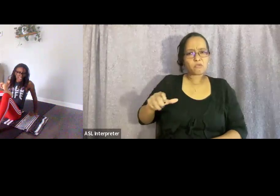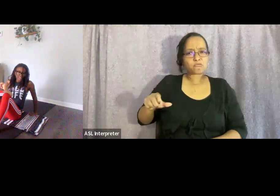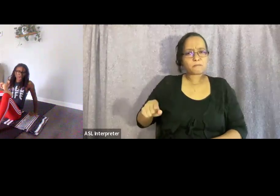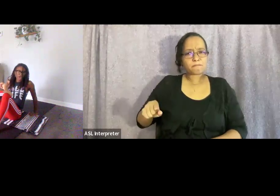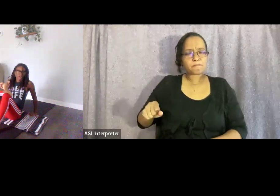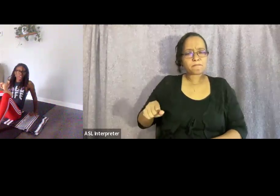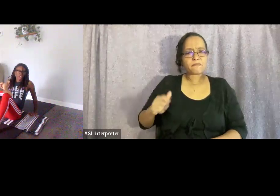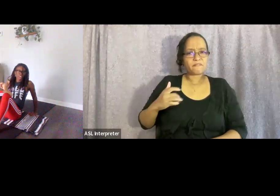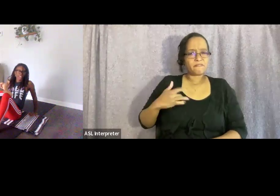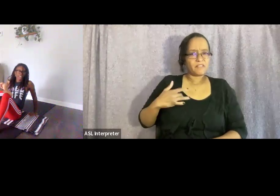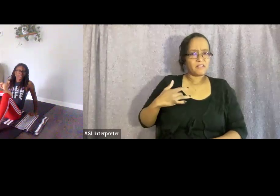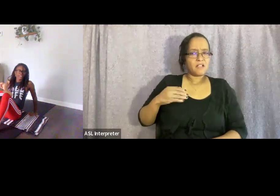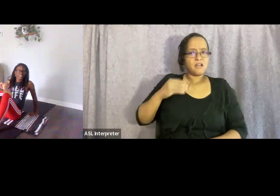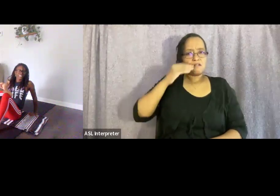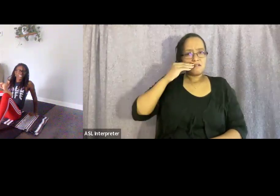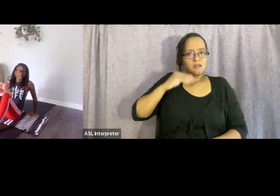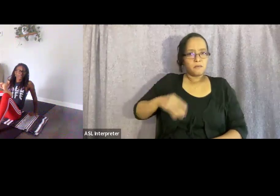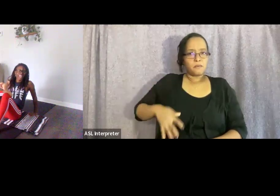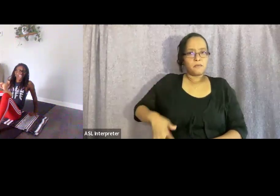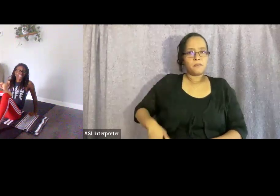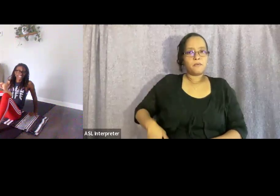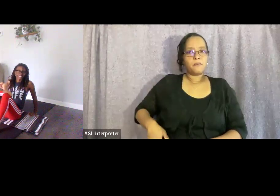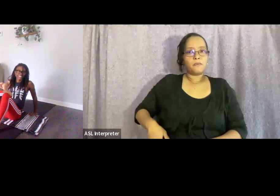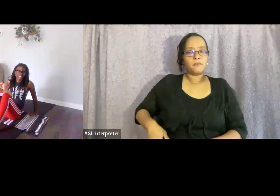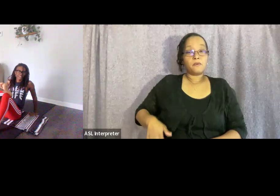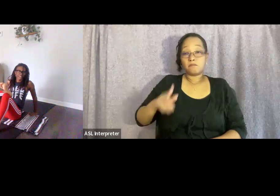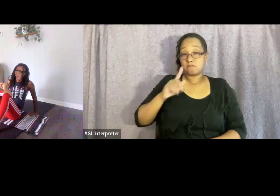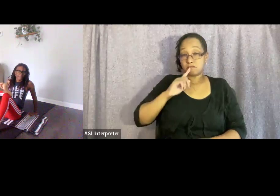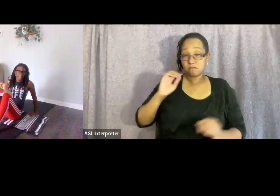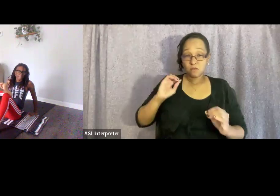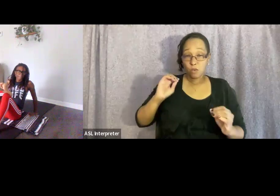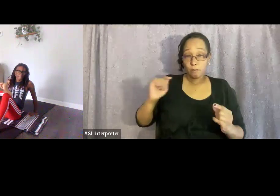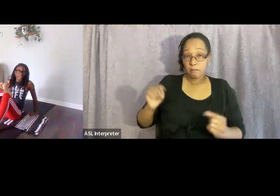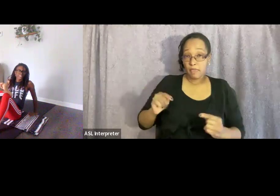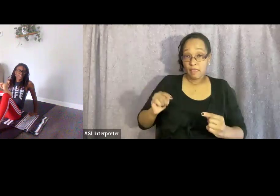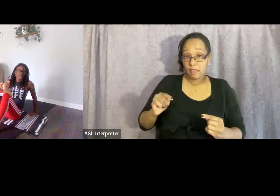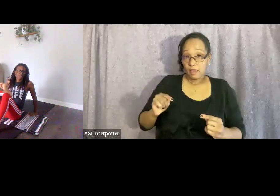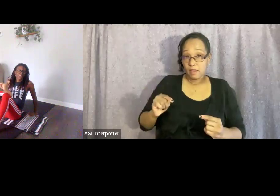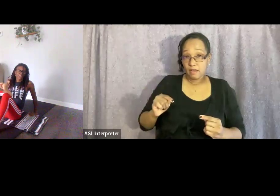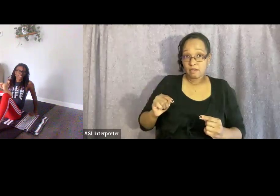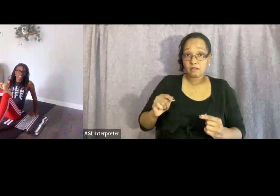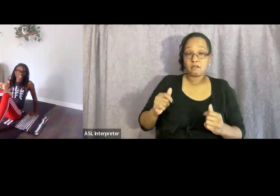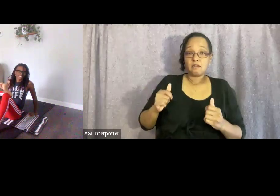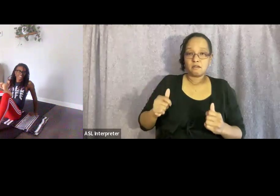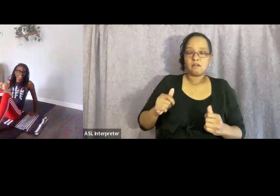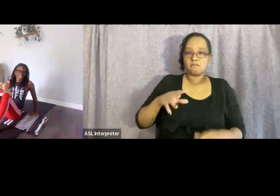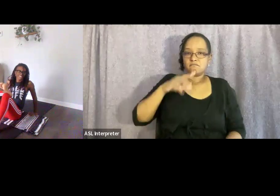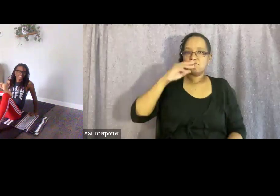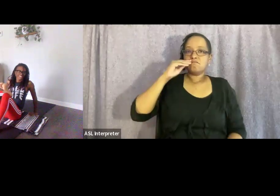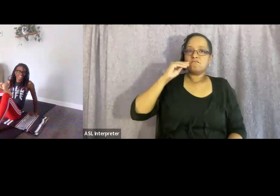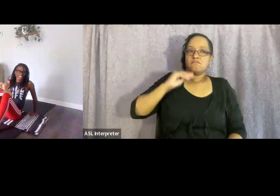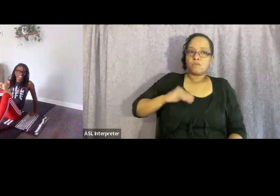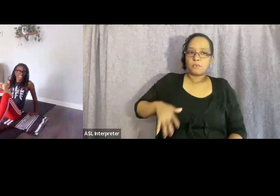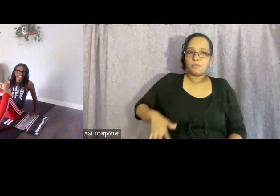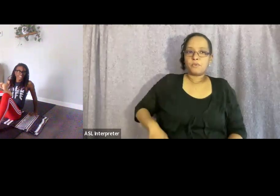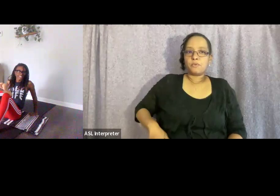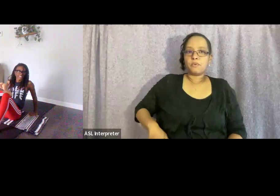And as long as you're not feeling any pain, send your breath there.